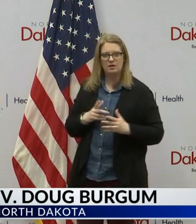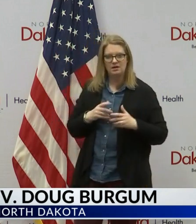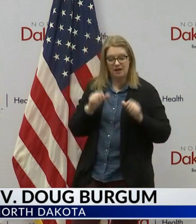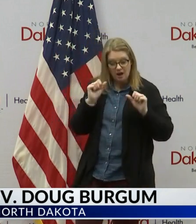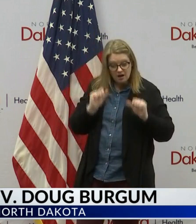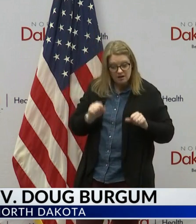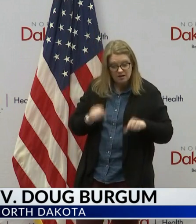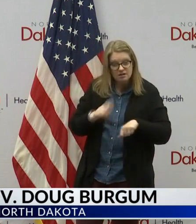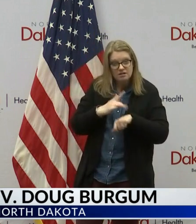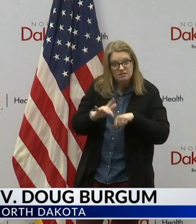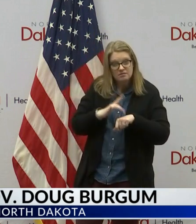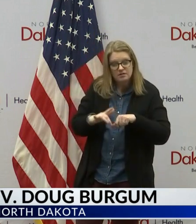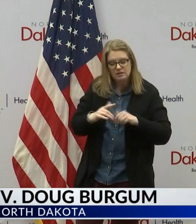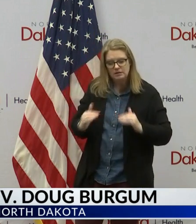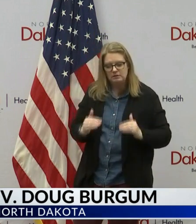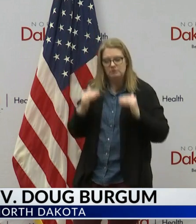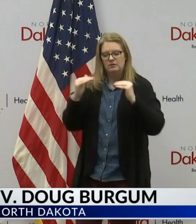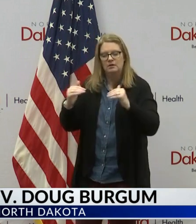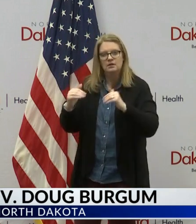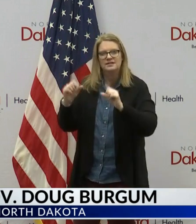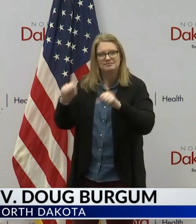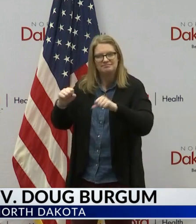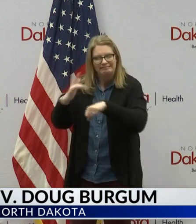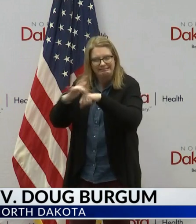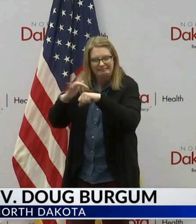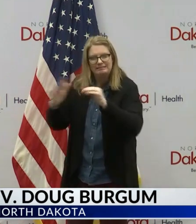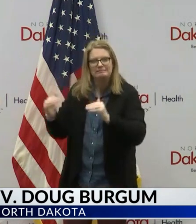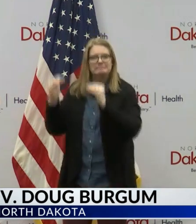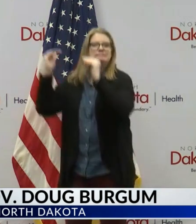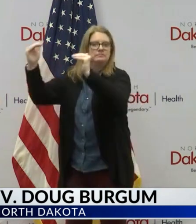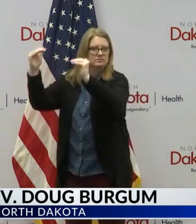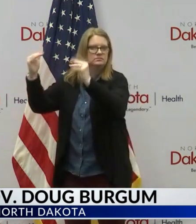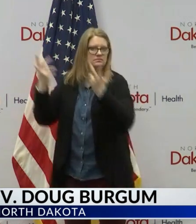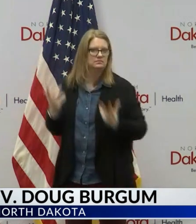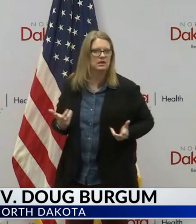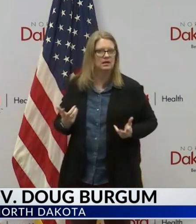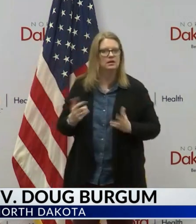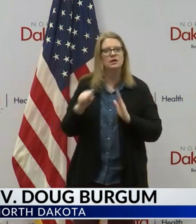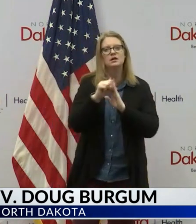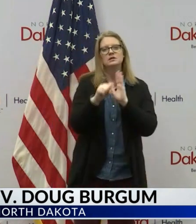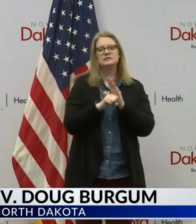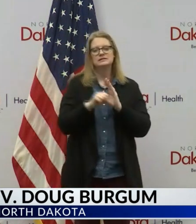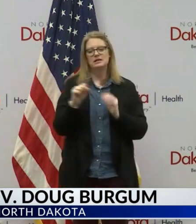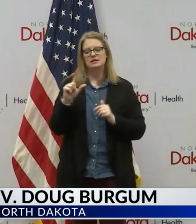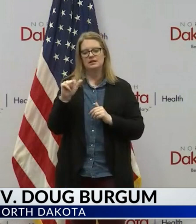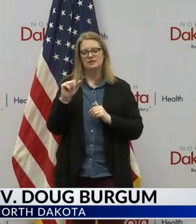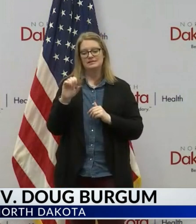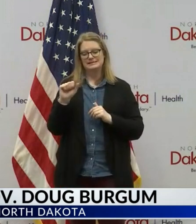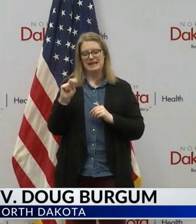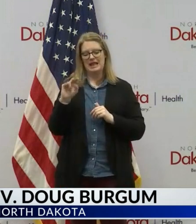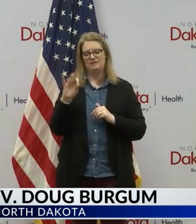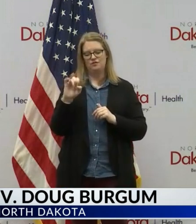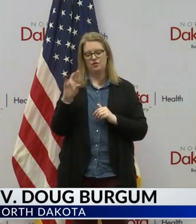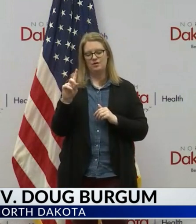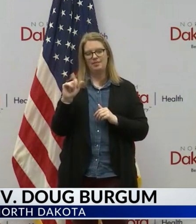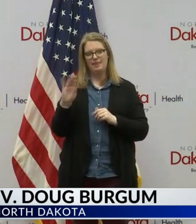TO OVER 2200 TESTS AND DOUBLE IT AGAIN OVER 4,000. SO WE WILL BE DOUBLING THAT CAPACITY. AND THAT IS THE STATE LAB.